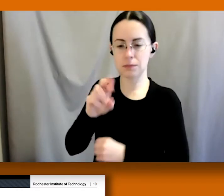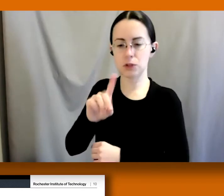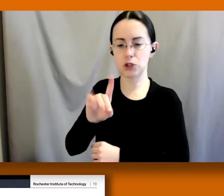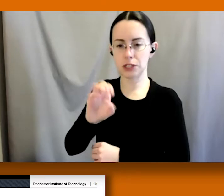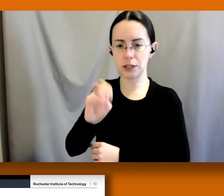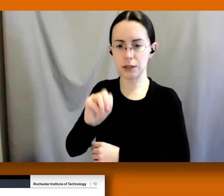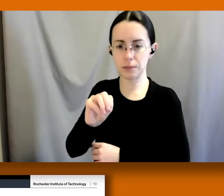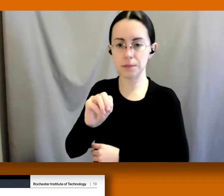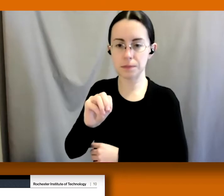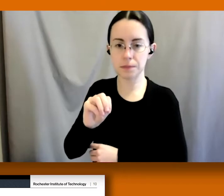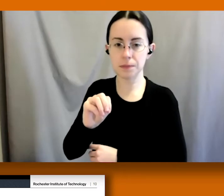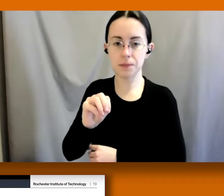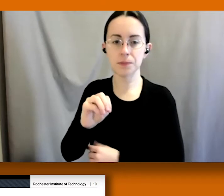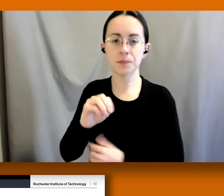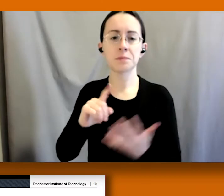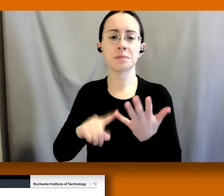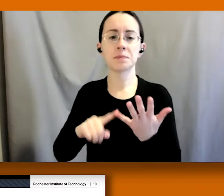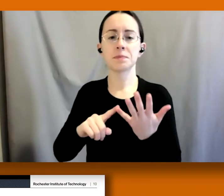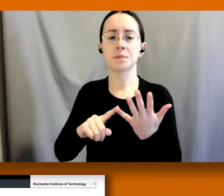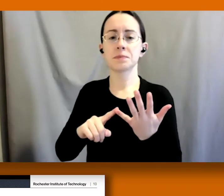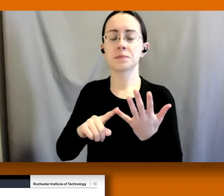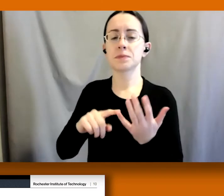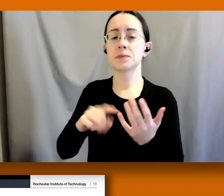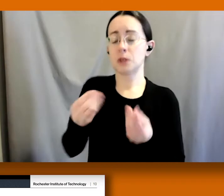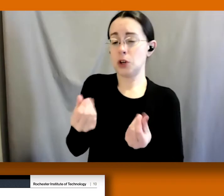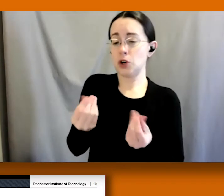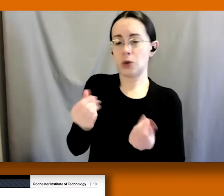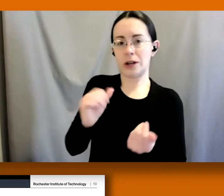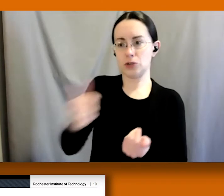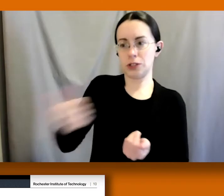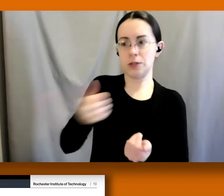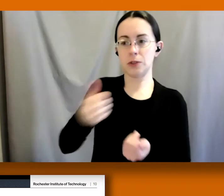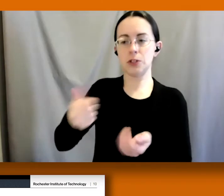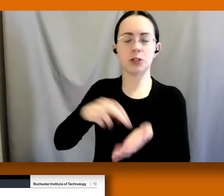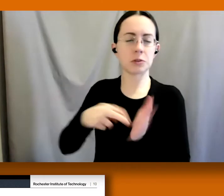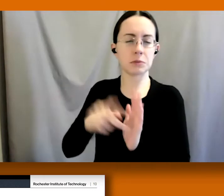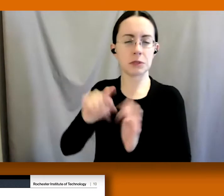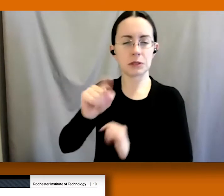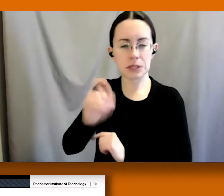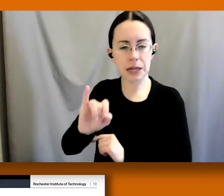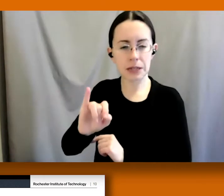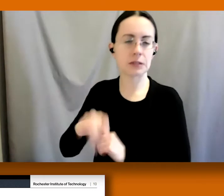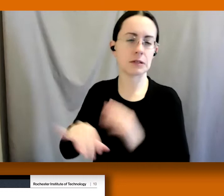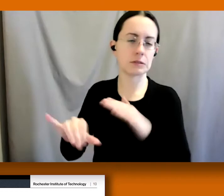Ground transportation... registration costs...